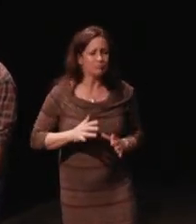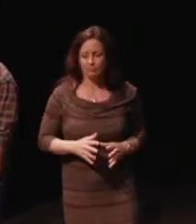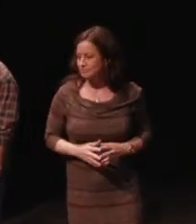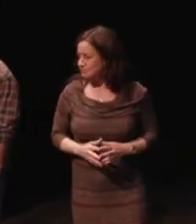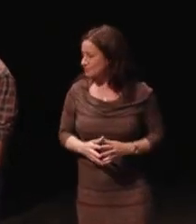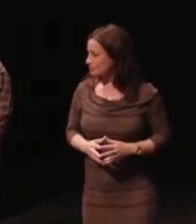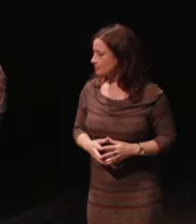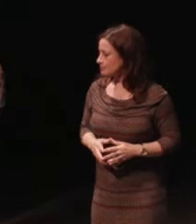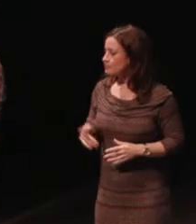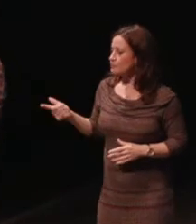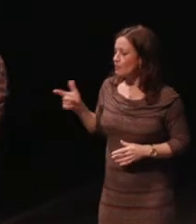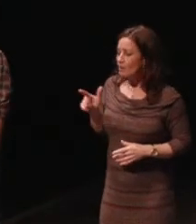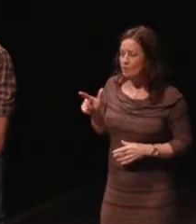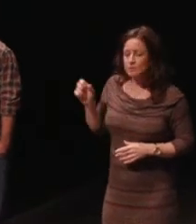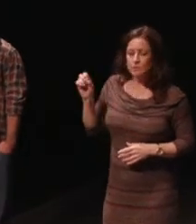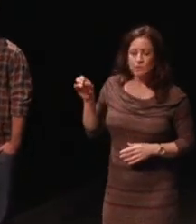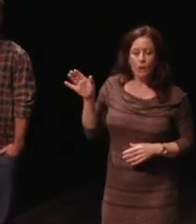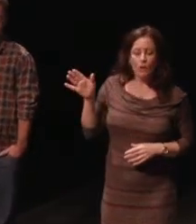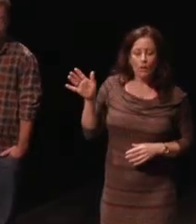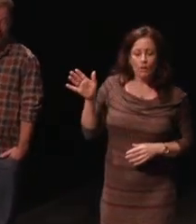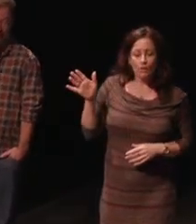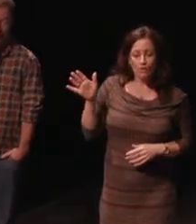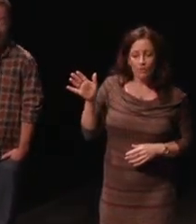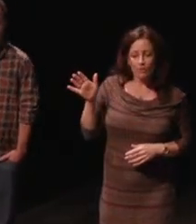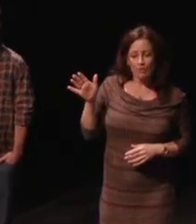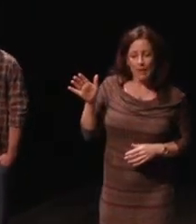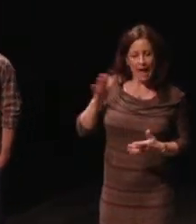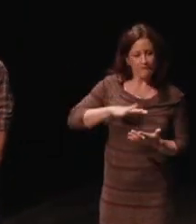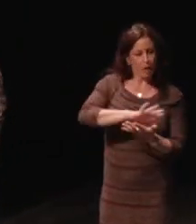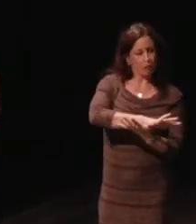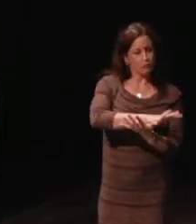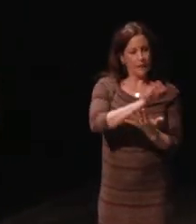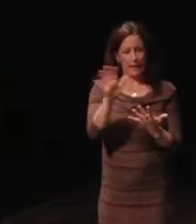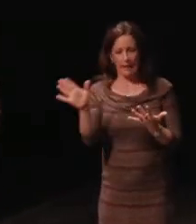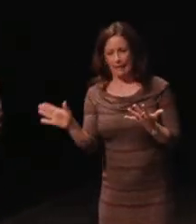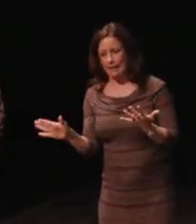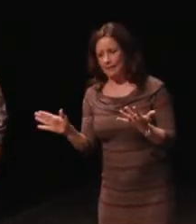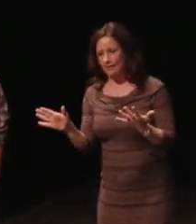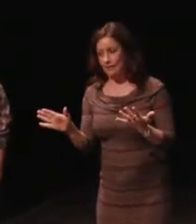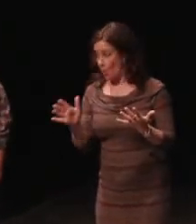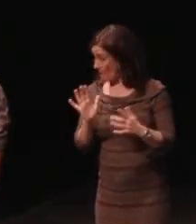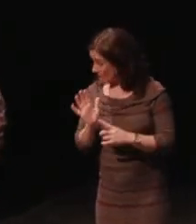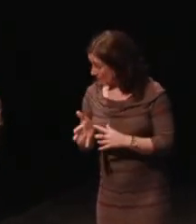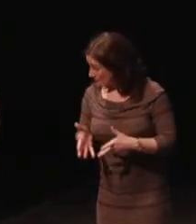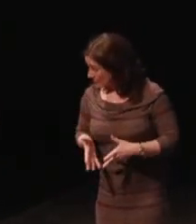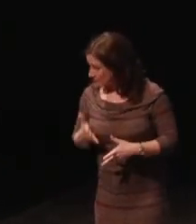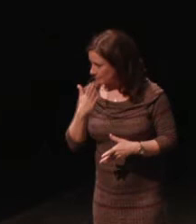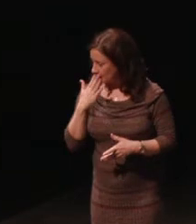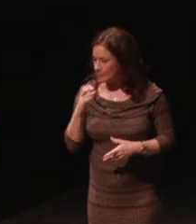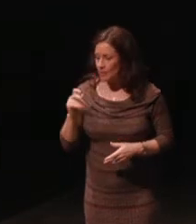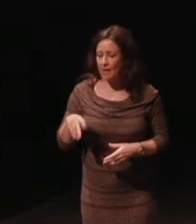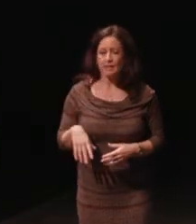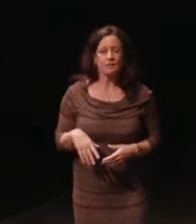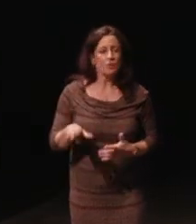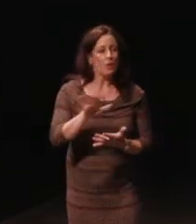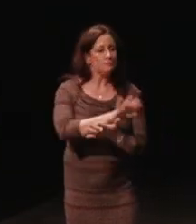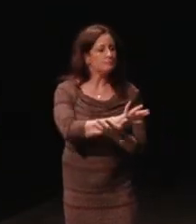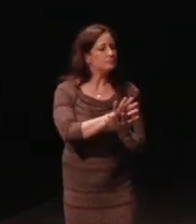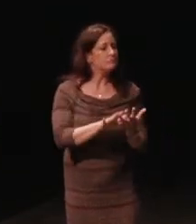So, there are an array of- >> Five minutes. Yes. Five minutes left. So, there's a number of features in here.